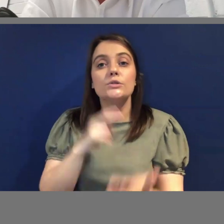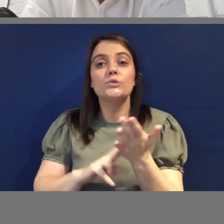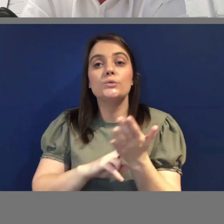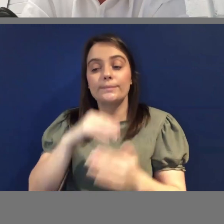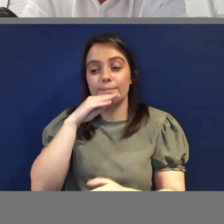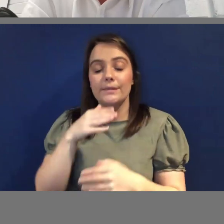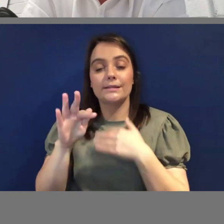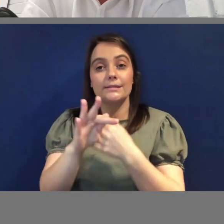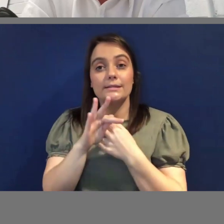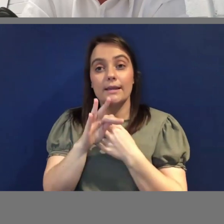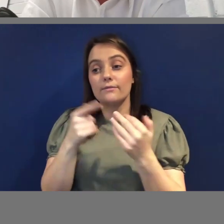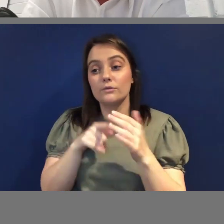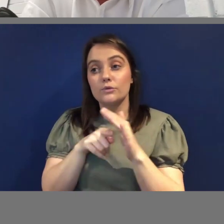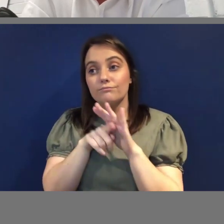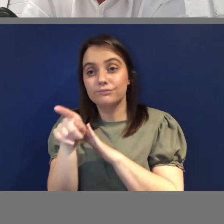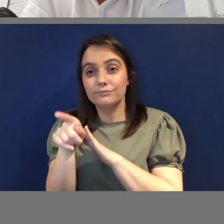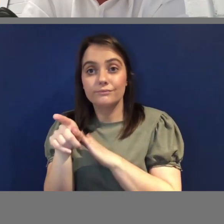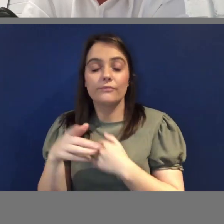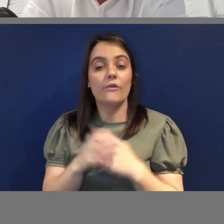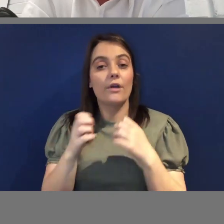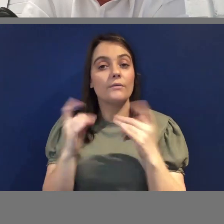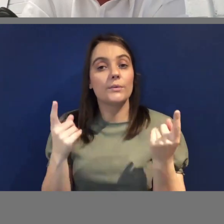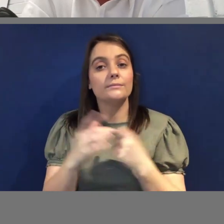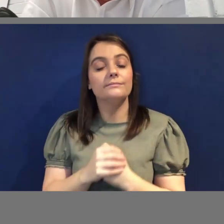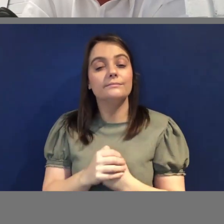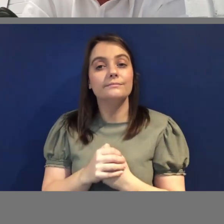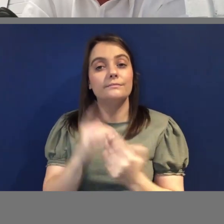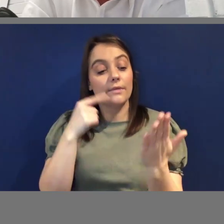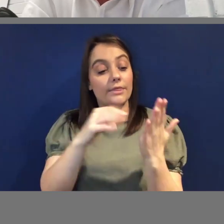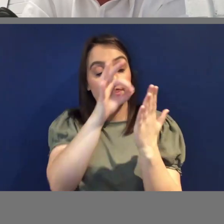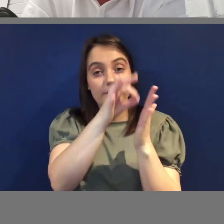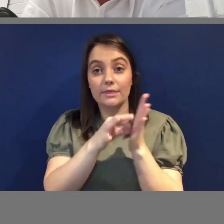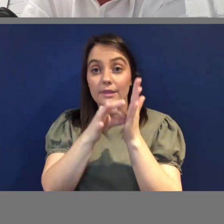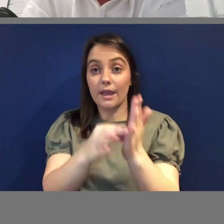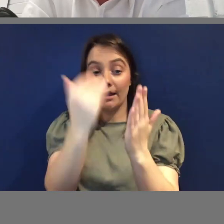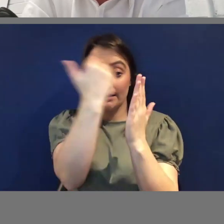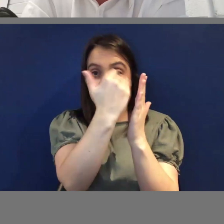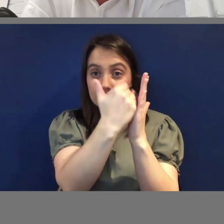so I suppose what if we look at the guidance various guidance documents which I'll will